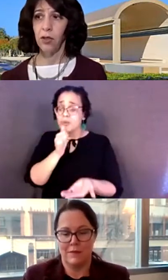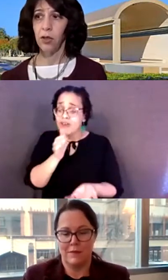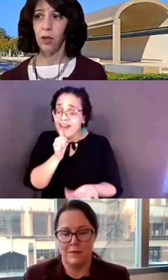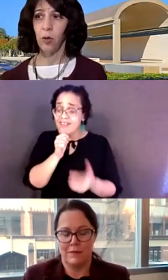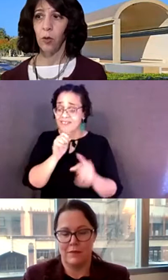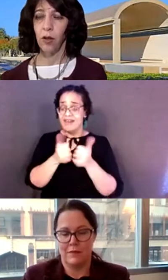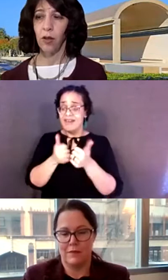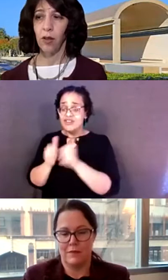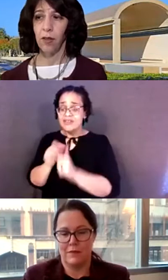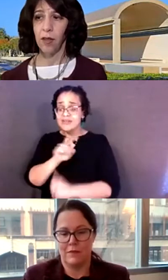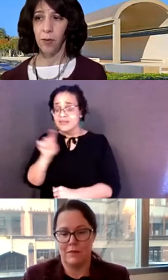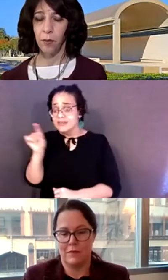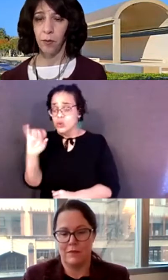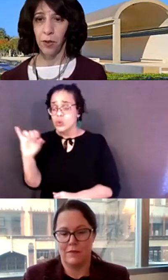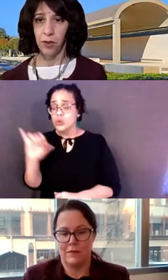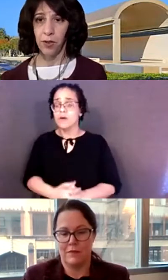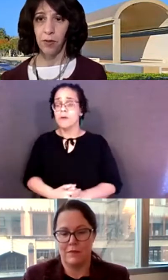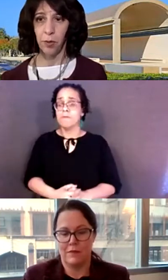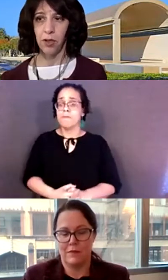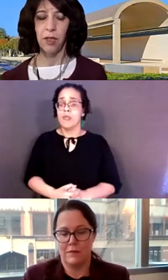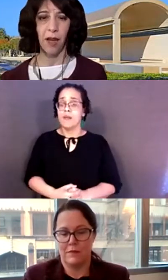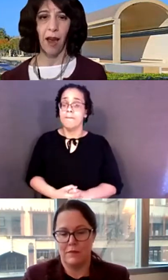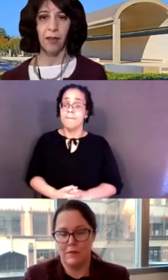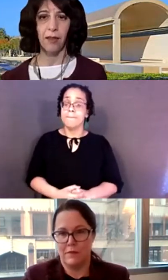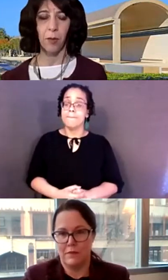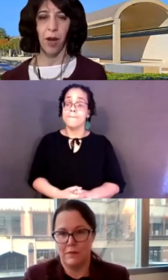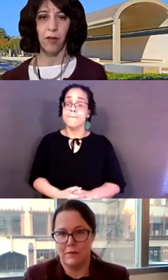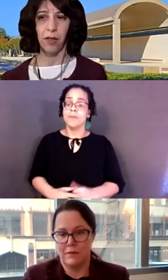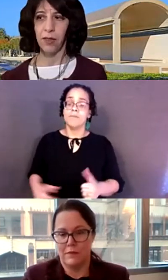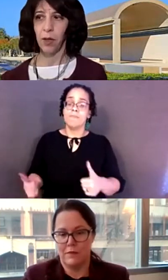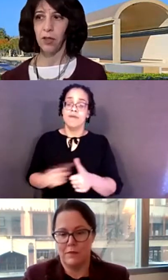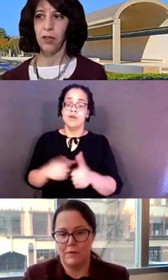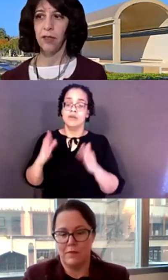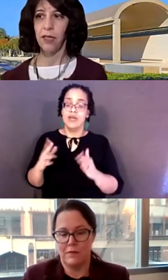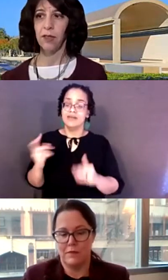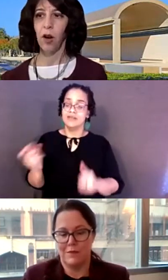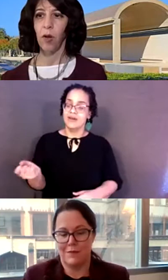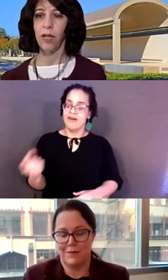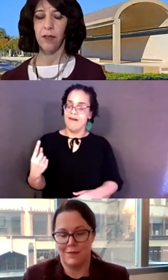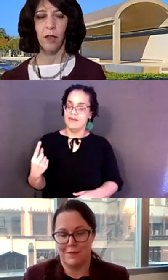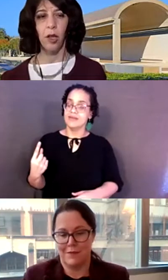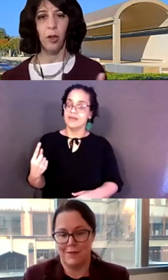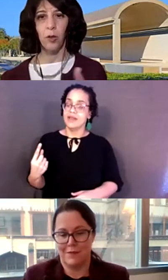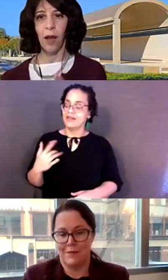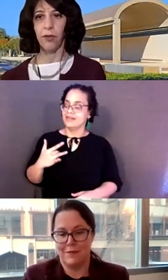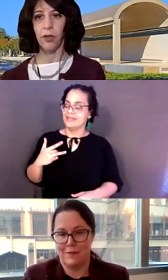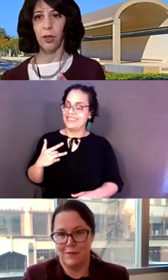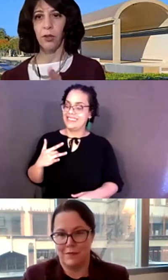So the first person to ask about these